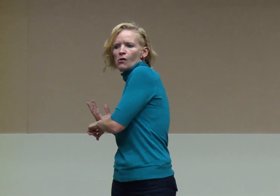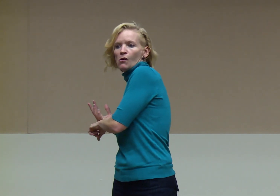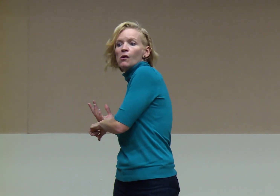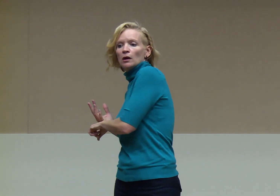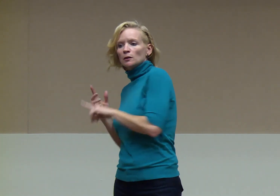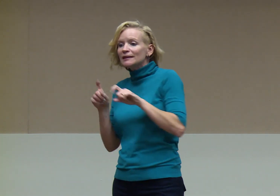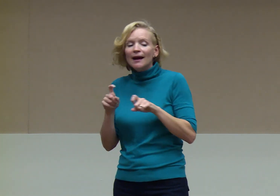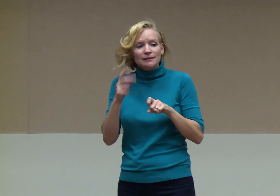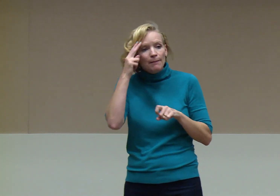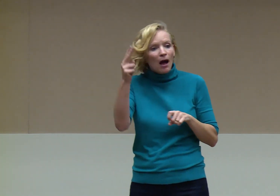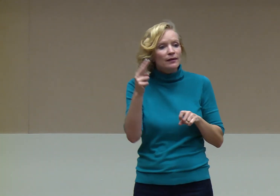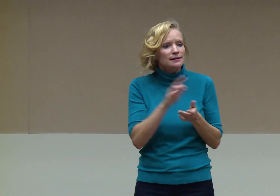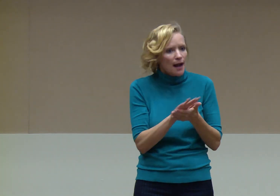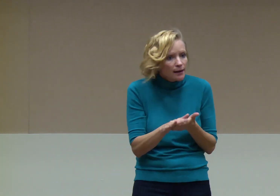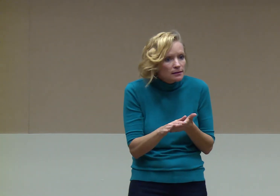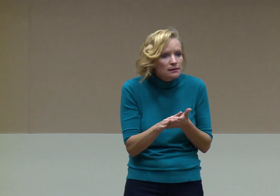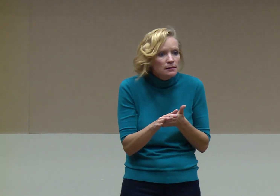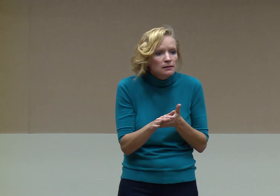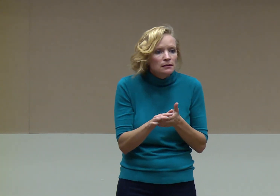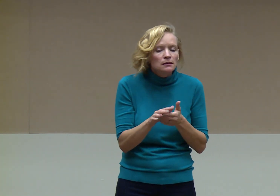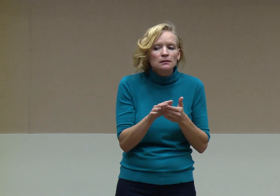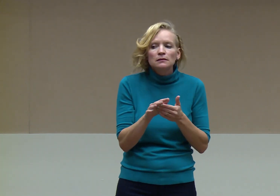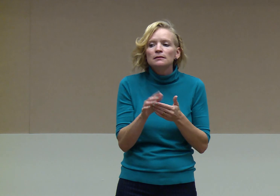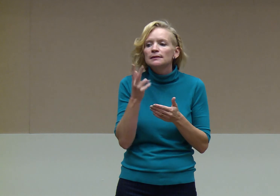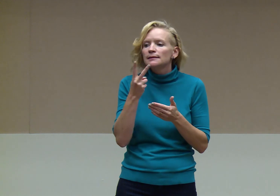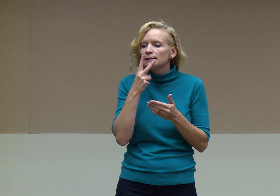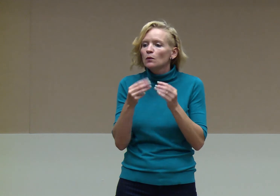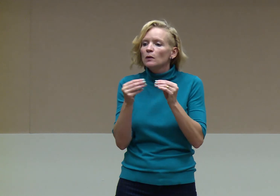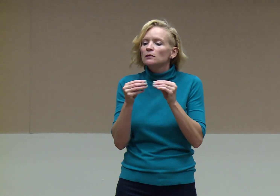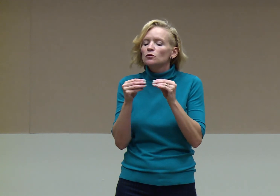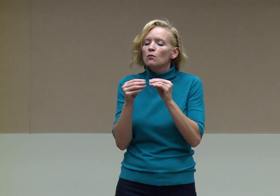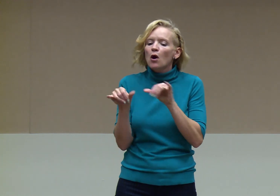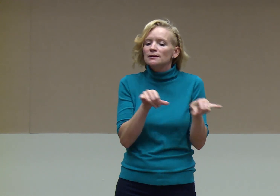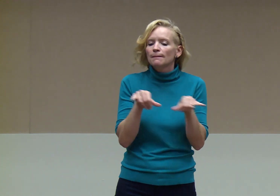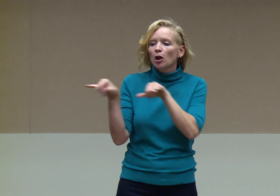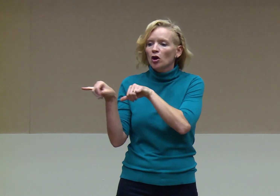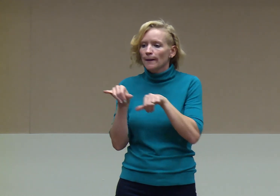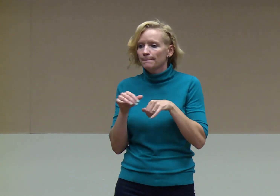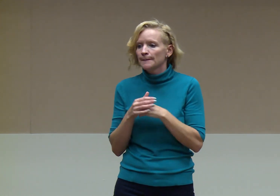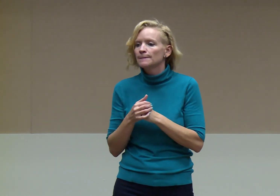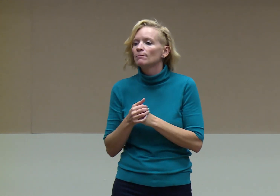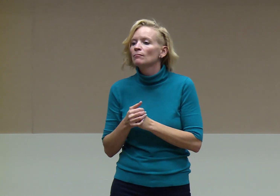So we were able to test hypotheses about the ages of babies, as far as when they were born,